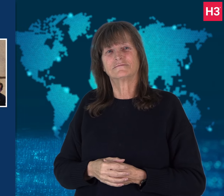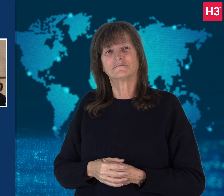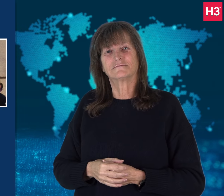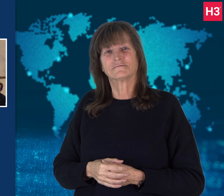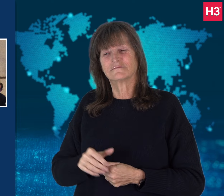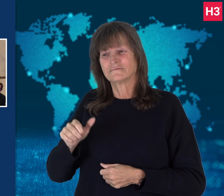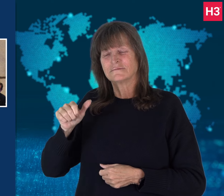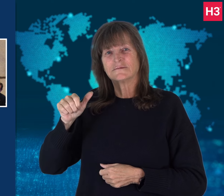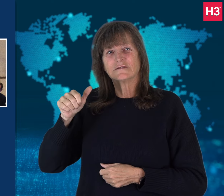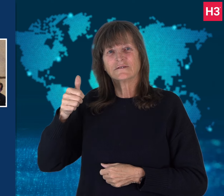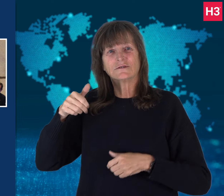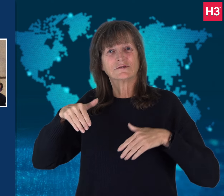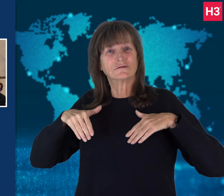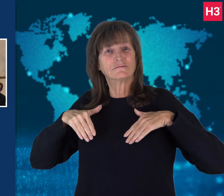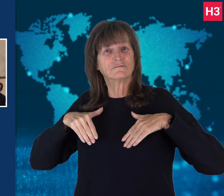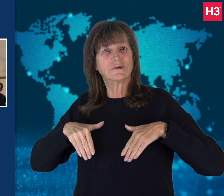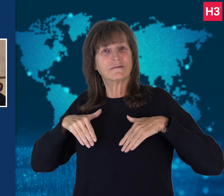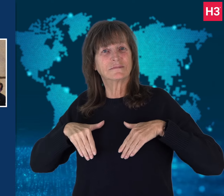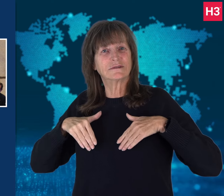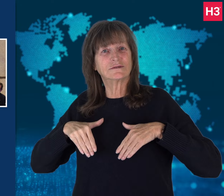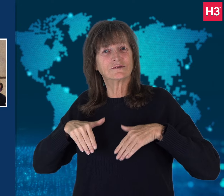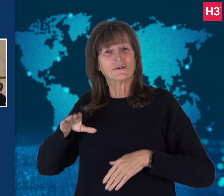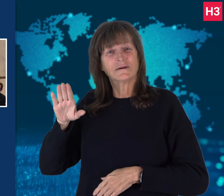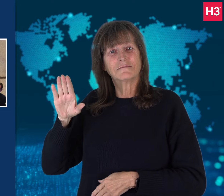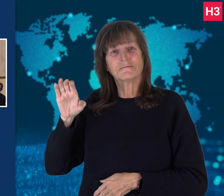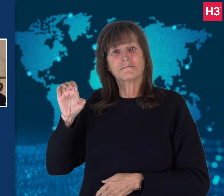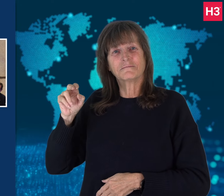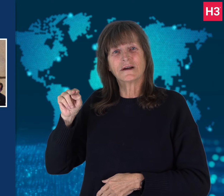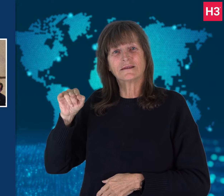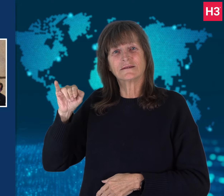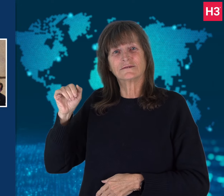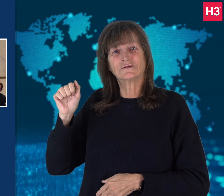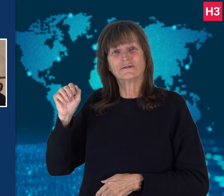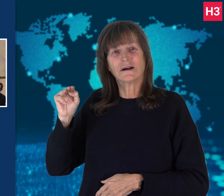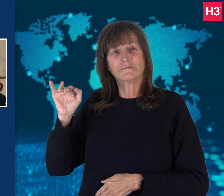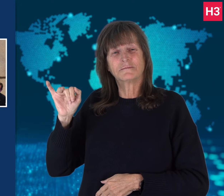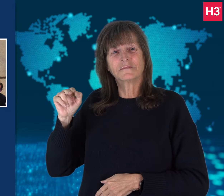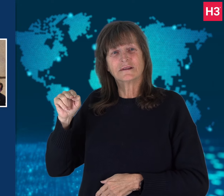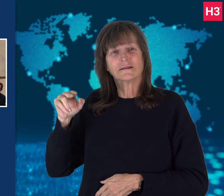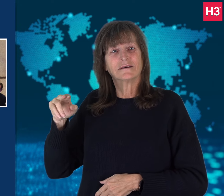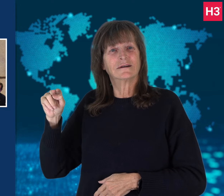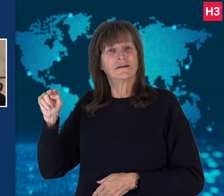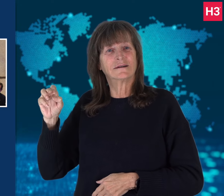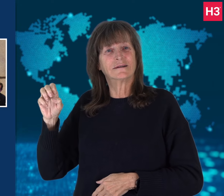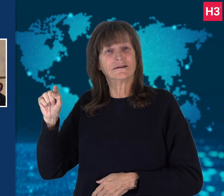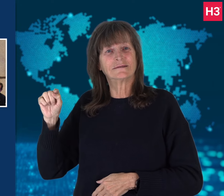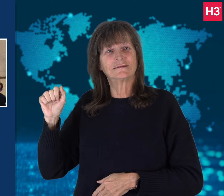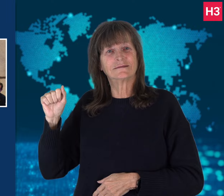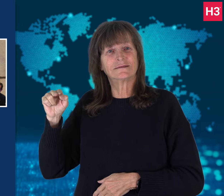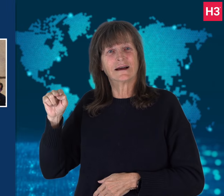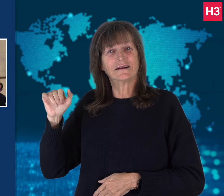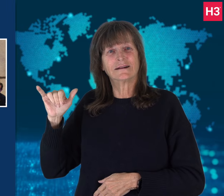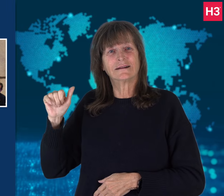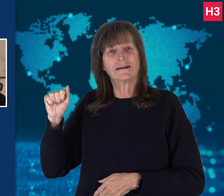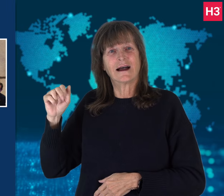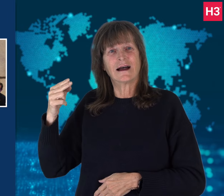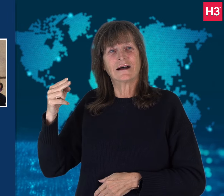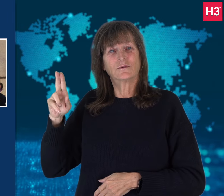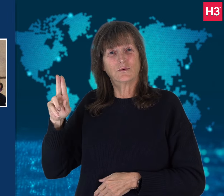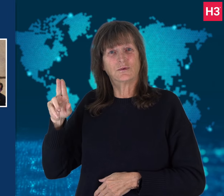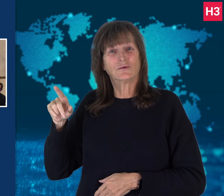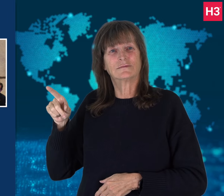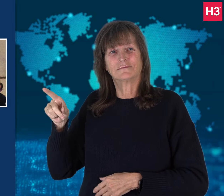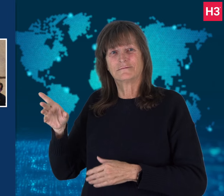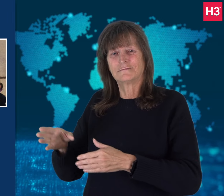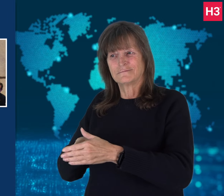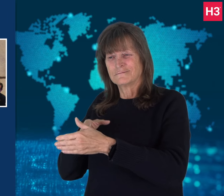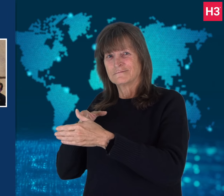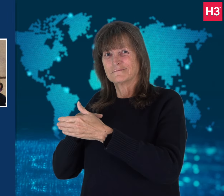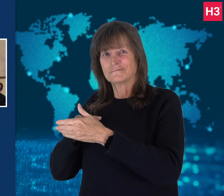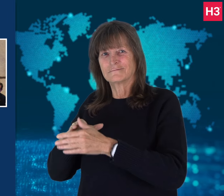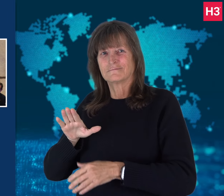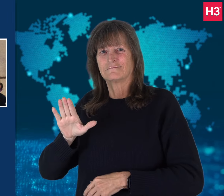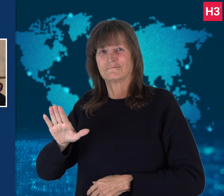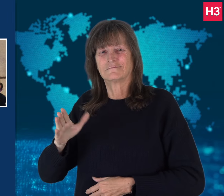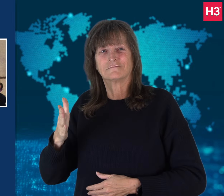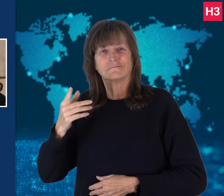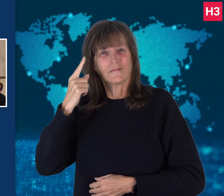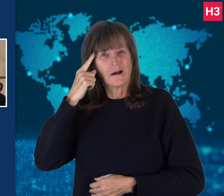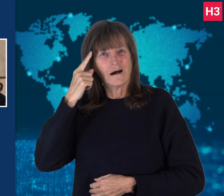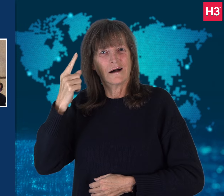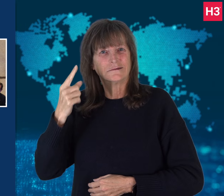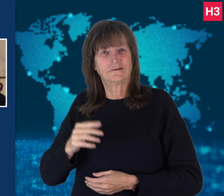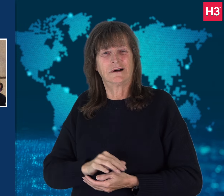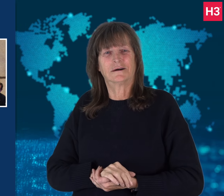Prime Minister Benjamin Netanyahu is against the idea.